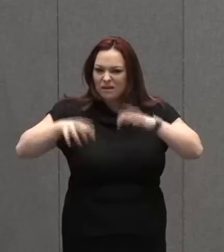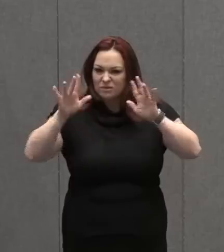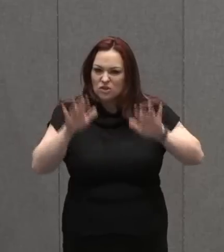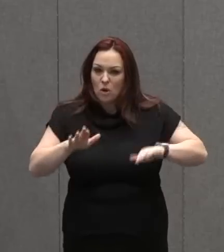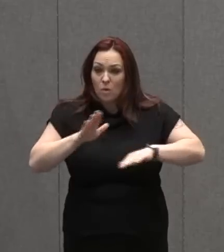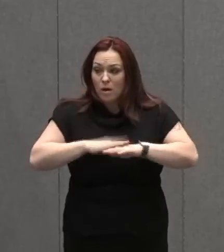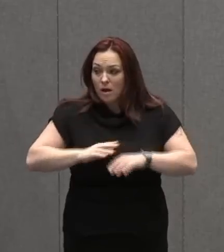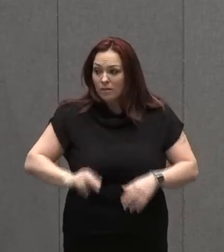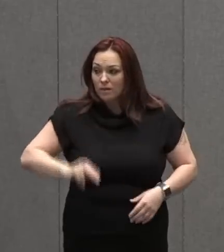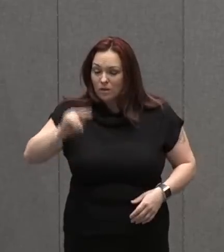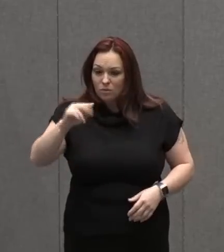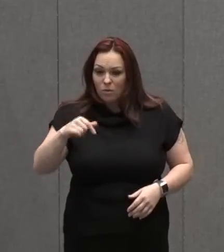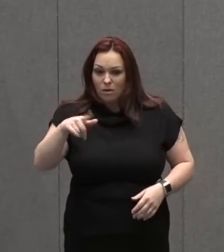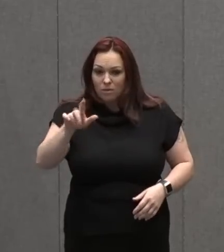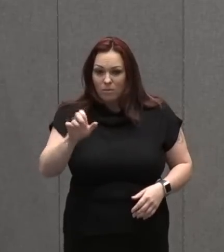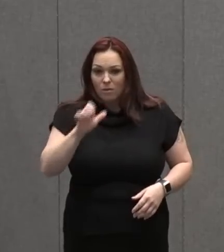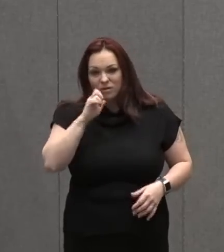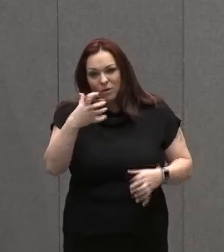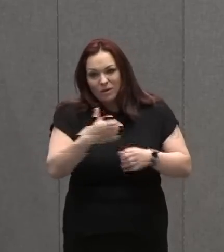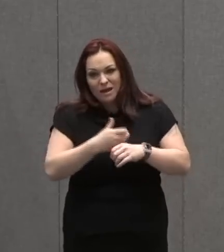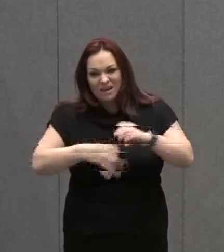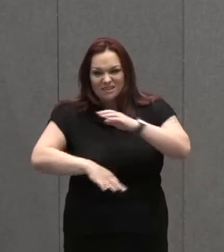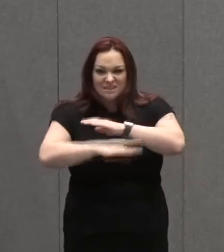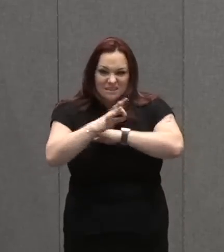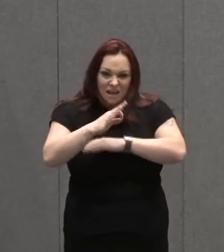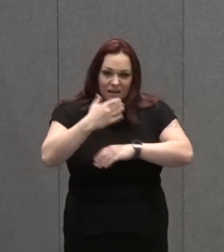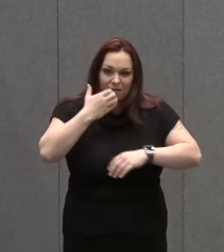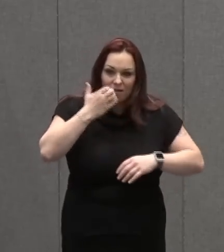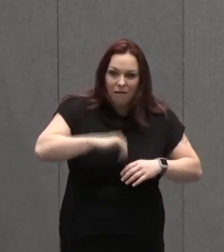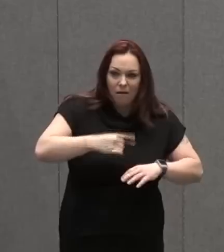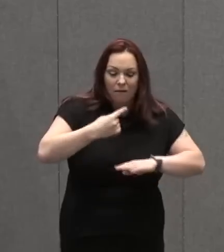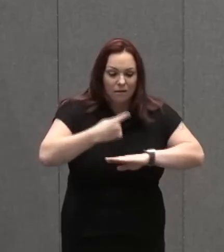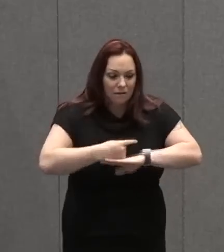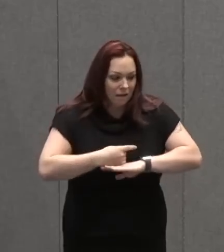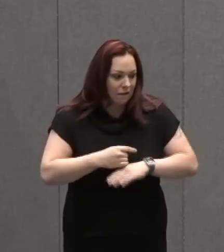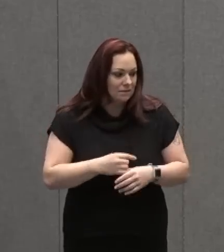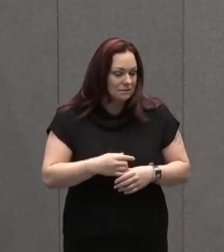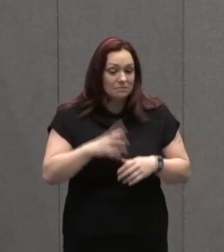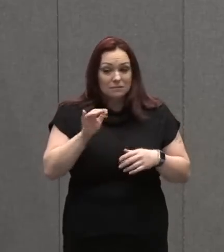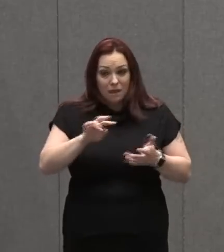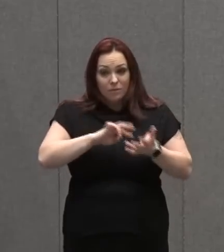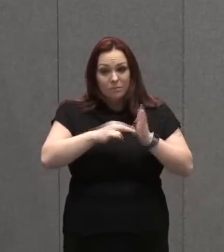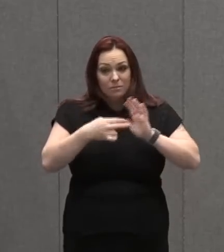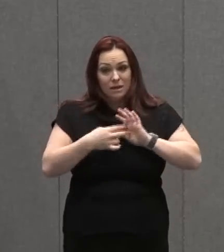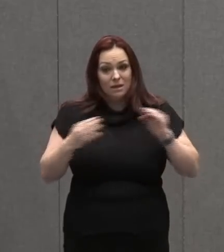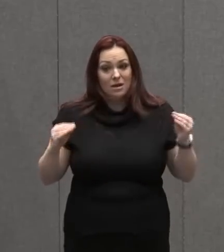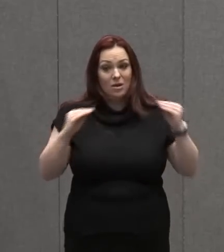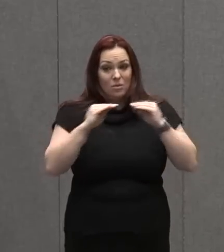they don't get sunny hot days. So, that would be more of a climate.